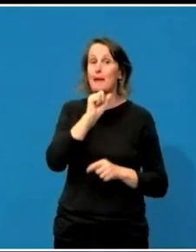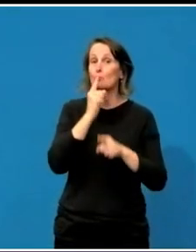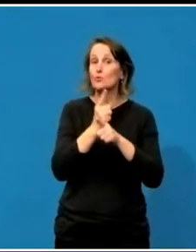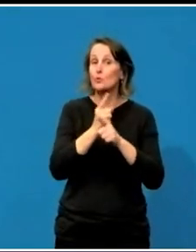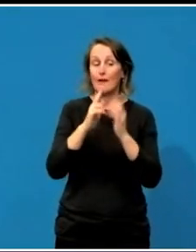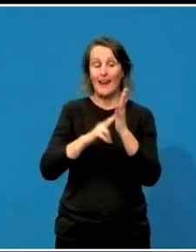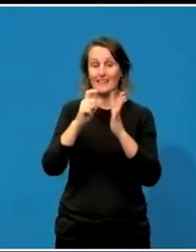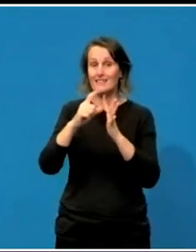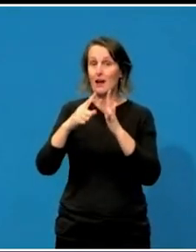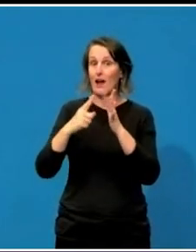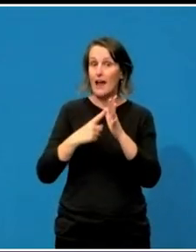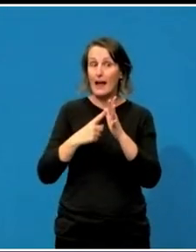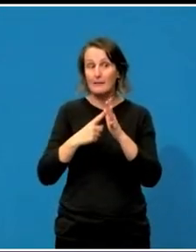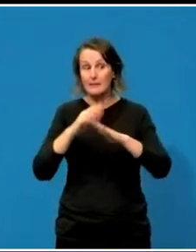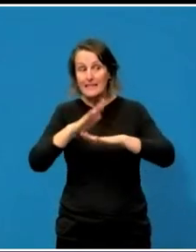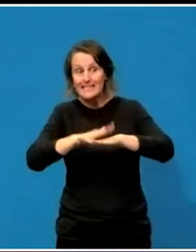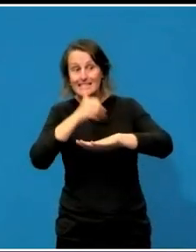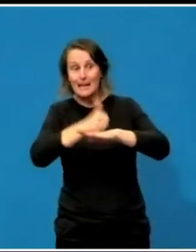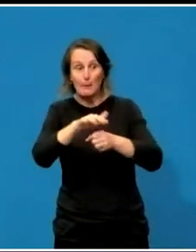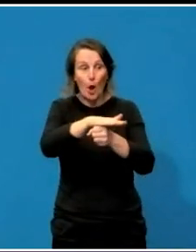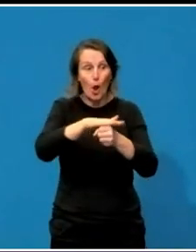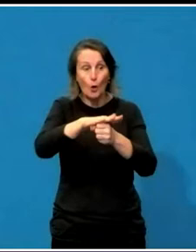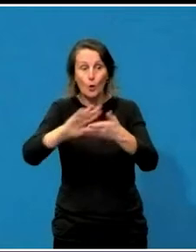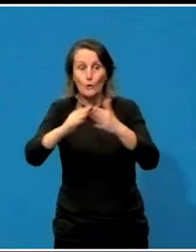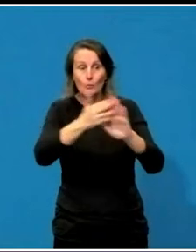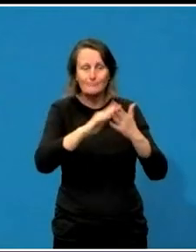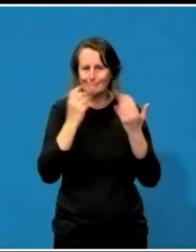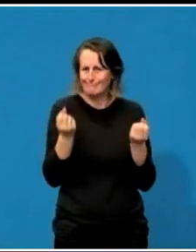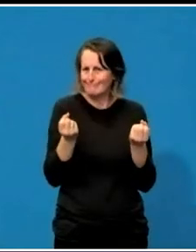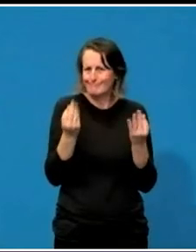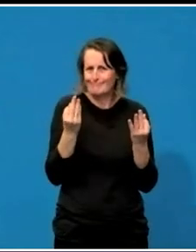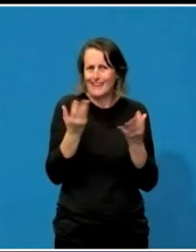local disability support services to assist Fitzroy Valley community.